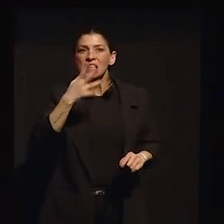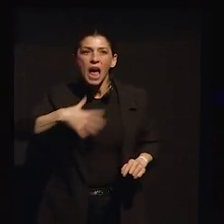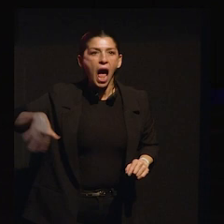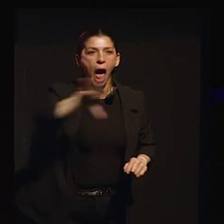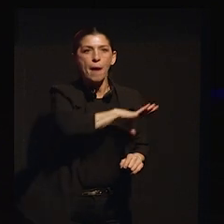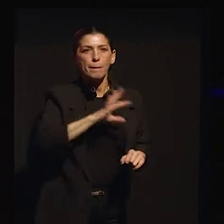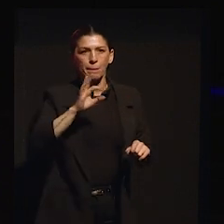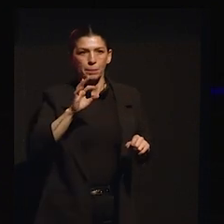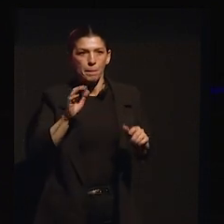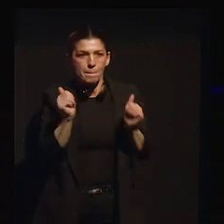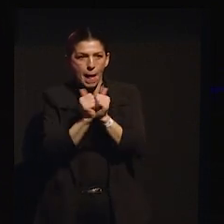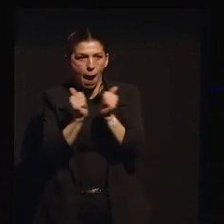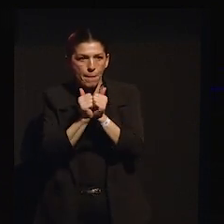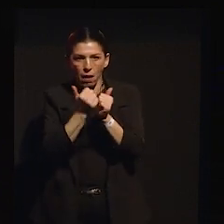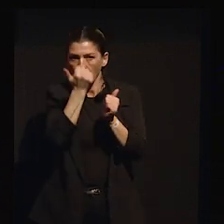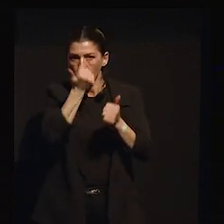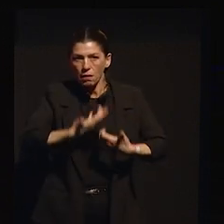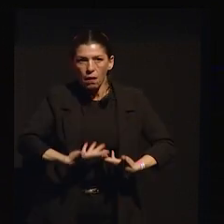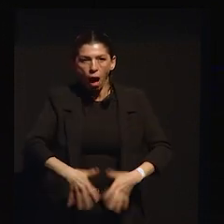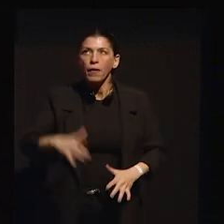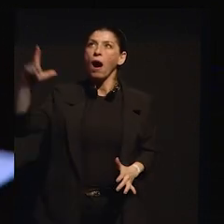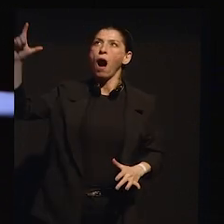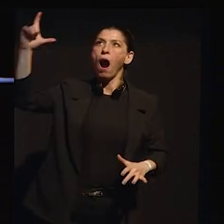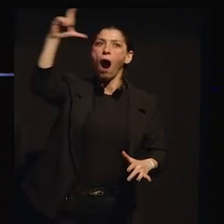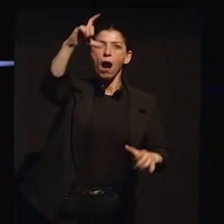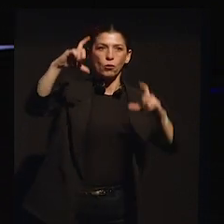In this era where people live in caves, women have periods at the same time.